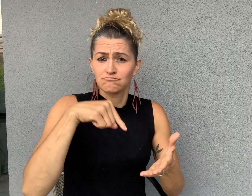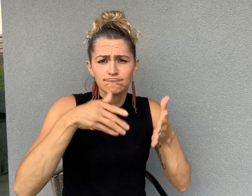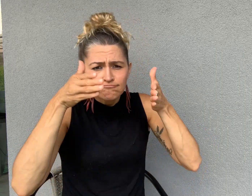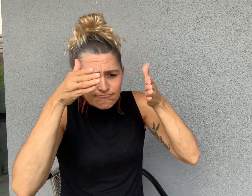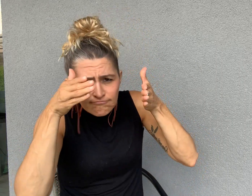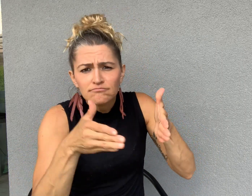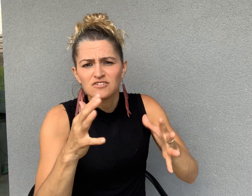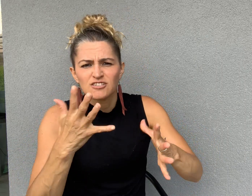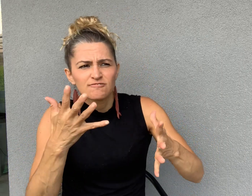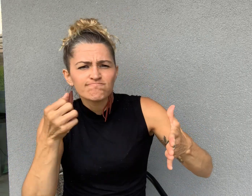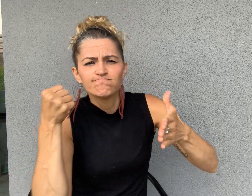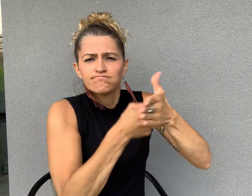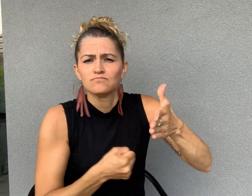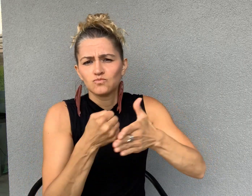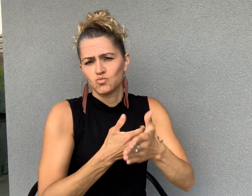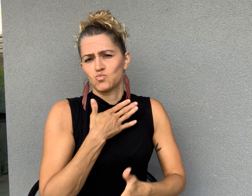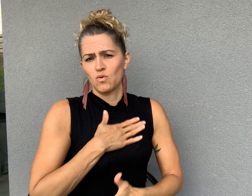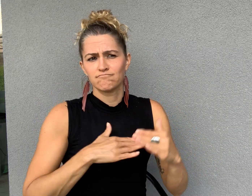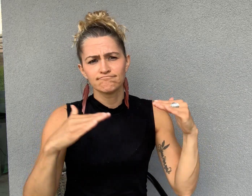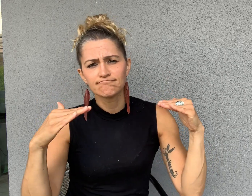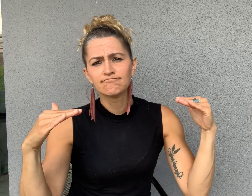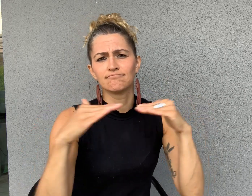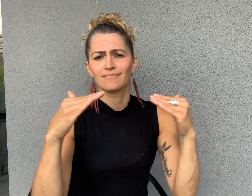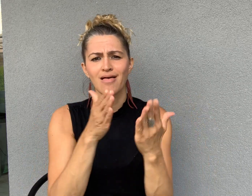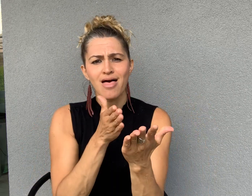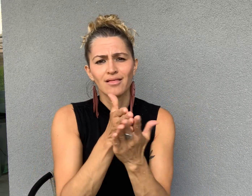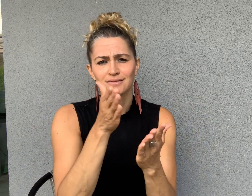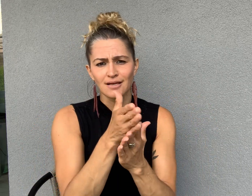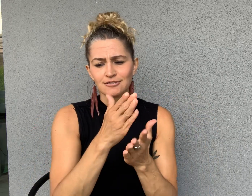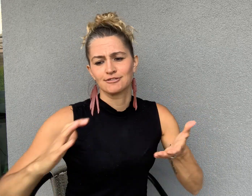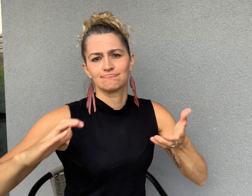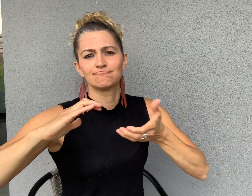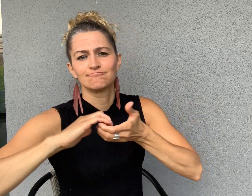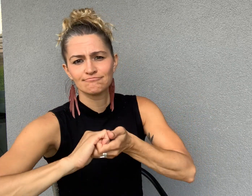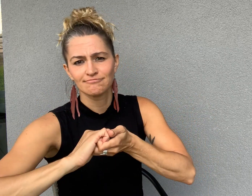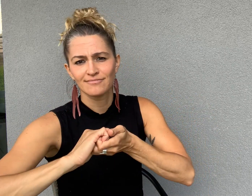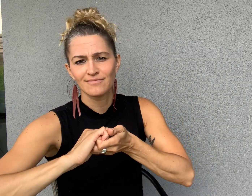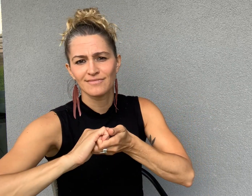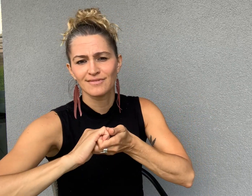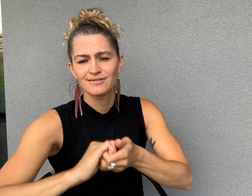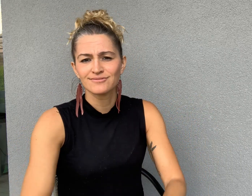that fights for equal access.